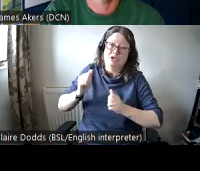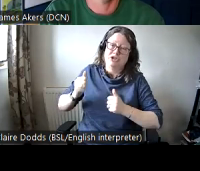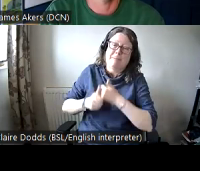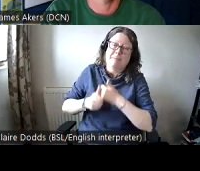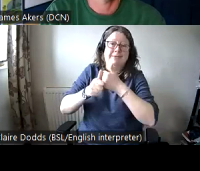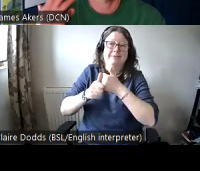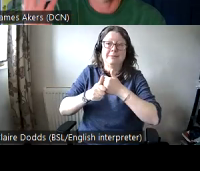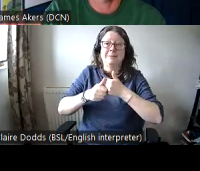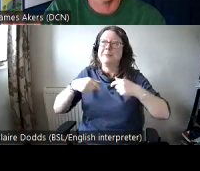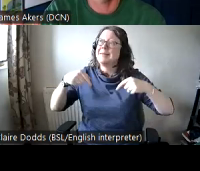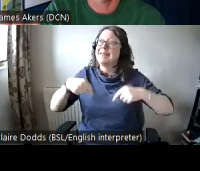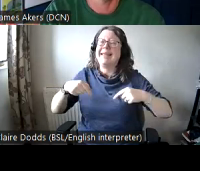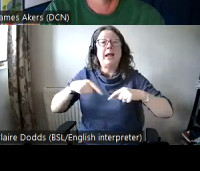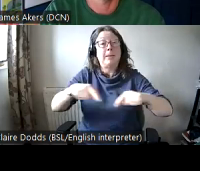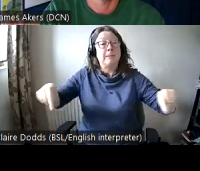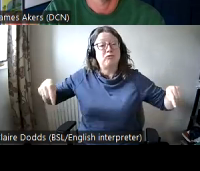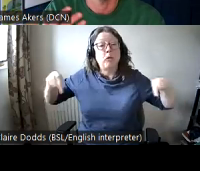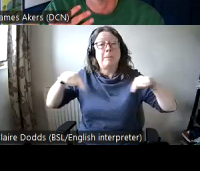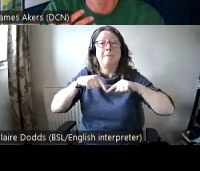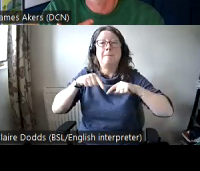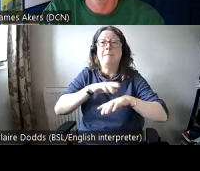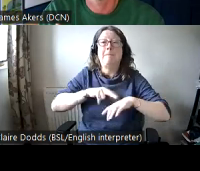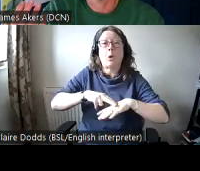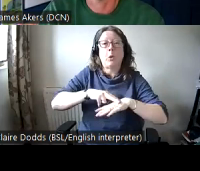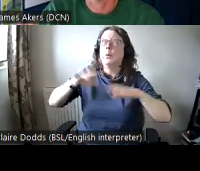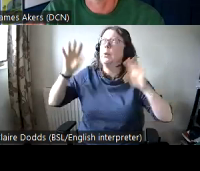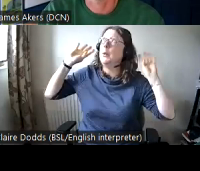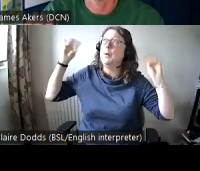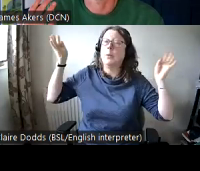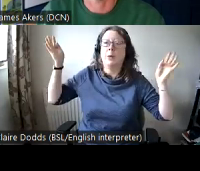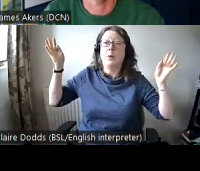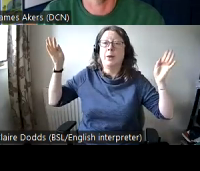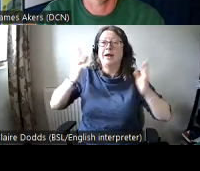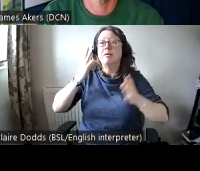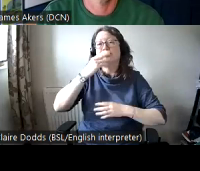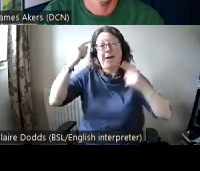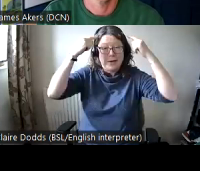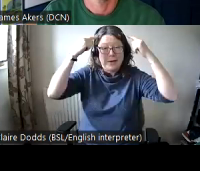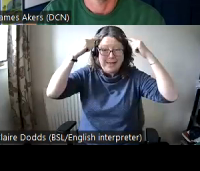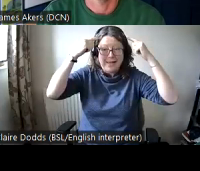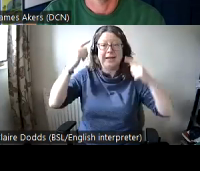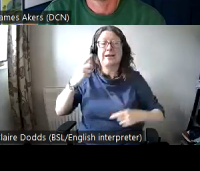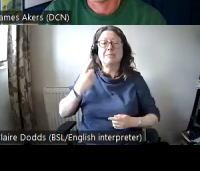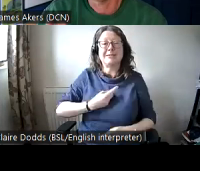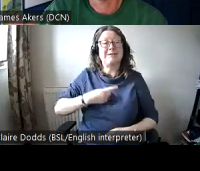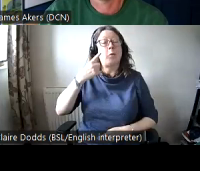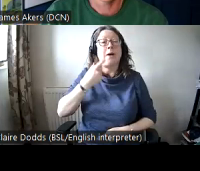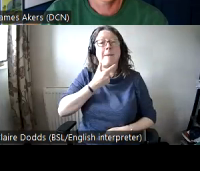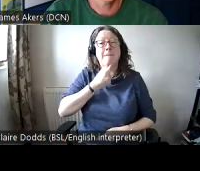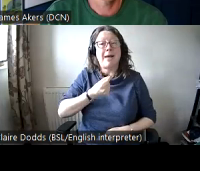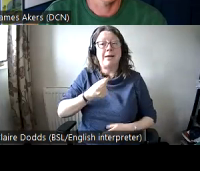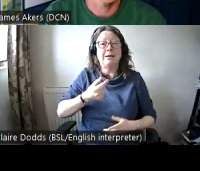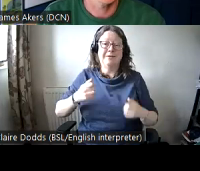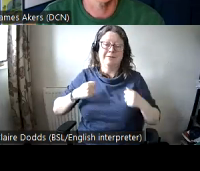I've got brown hair, I'm a white man with a green jumper on, in his 40s.